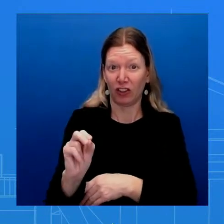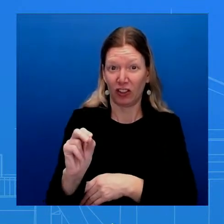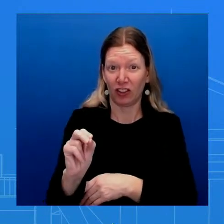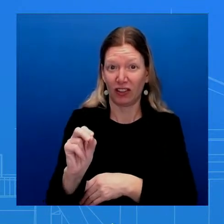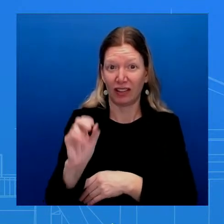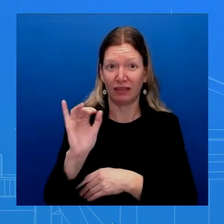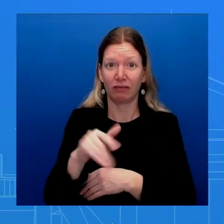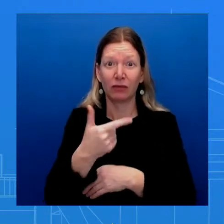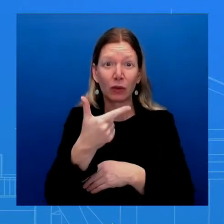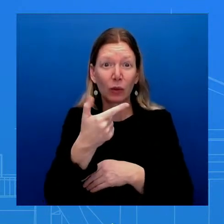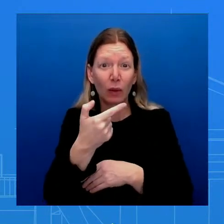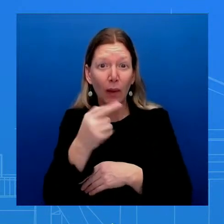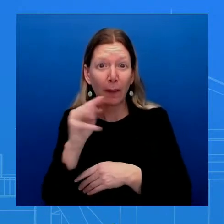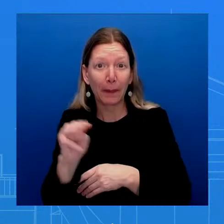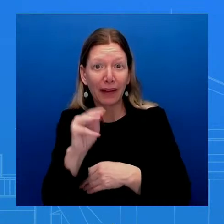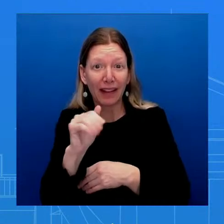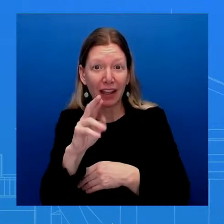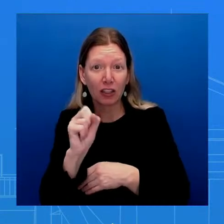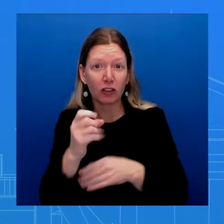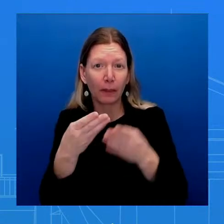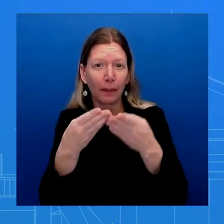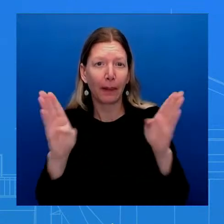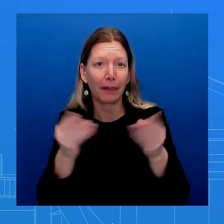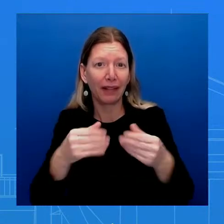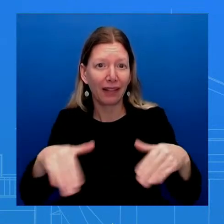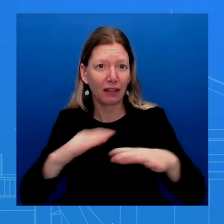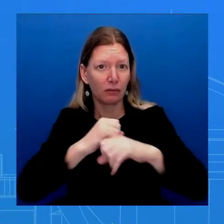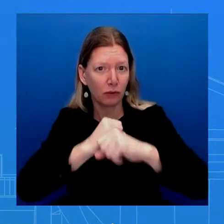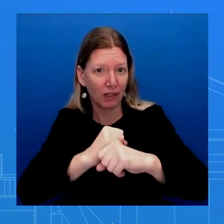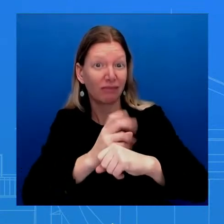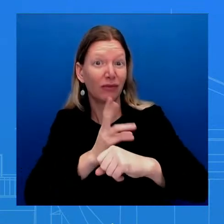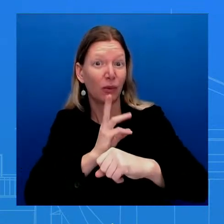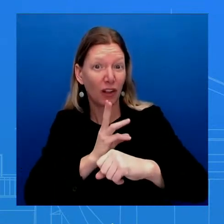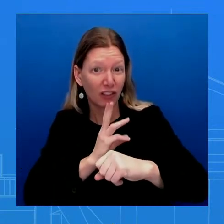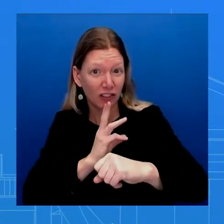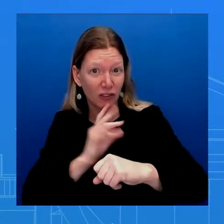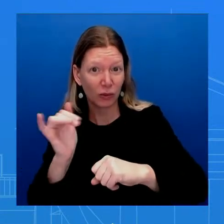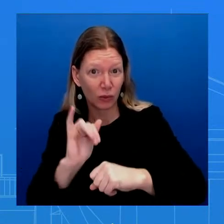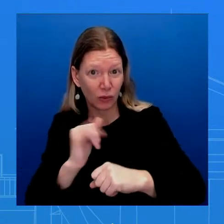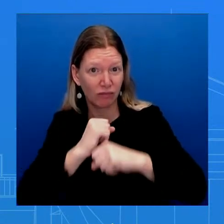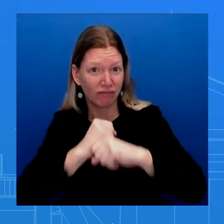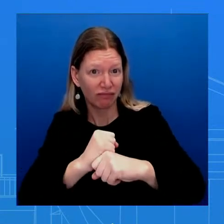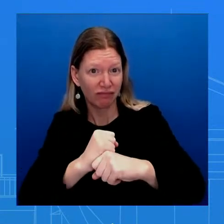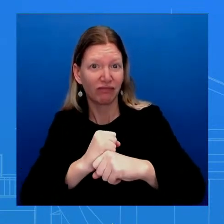but obviously rally here as well and make sure that we put -- put climate -- climate --